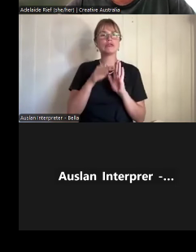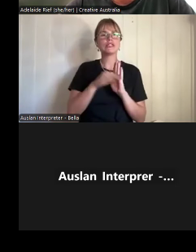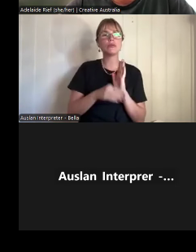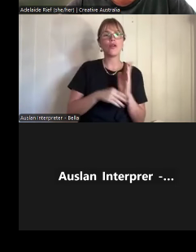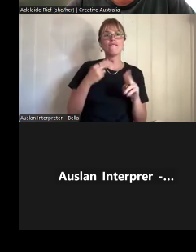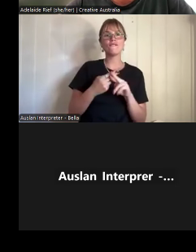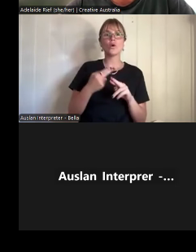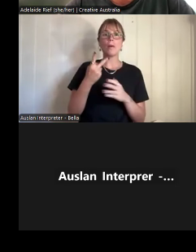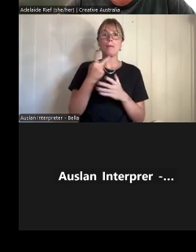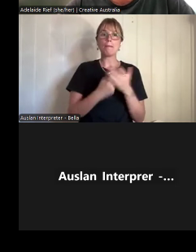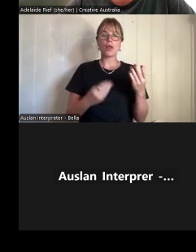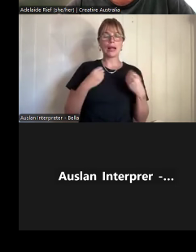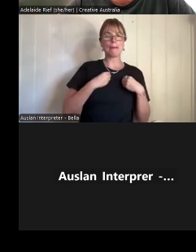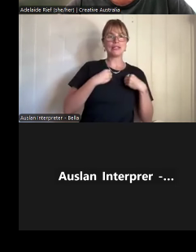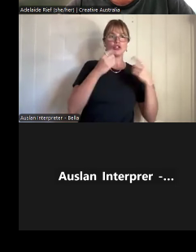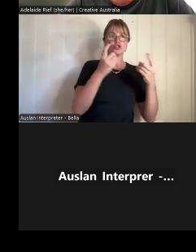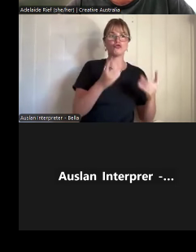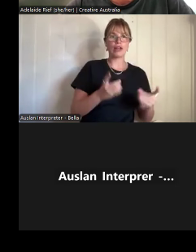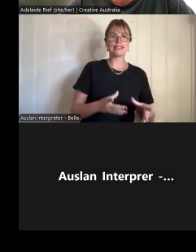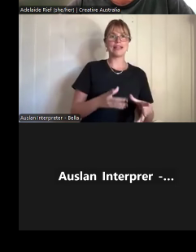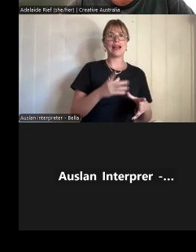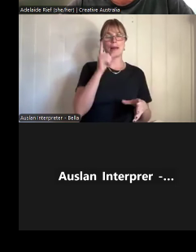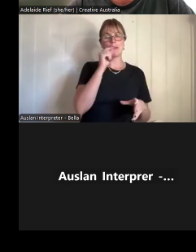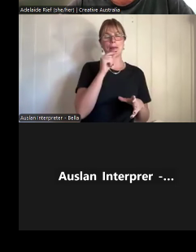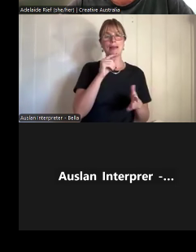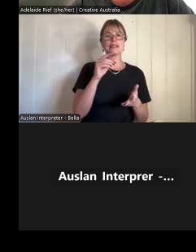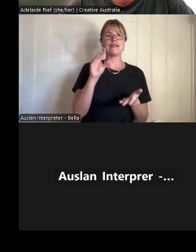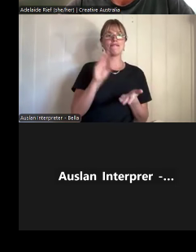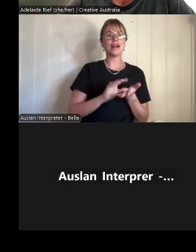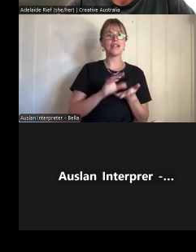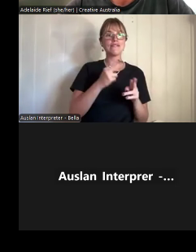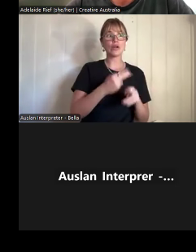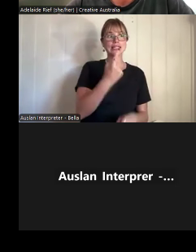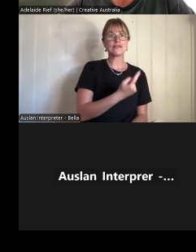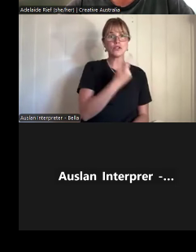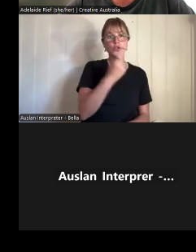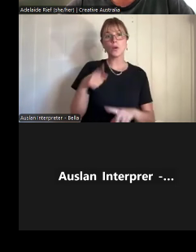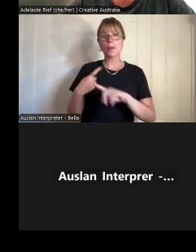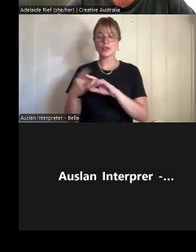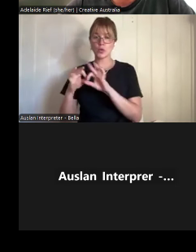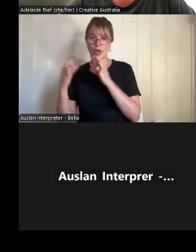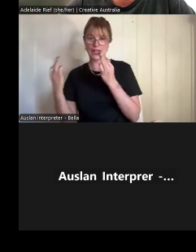Capability Fund for individuals and the fund for organisations. So the first thing to know is you